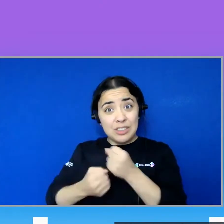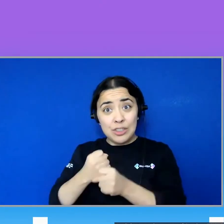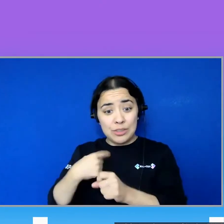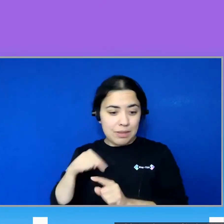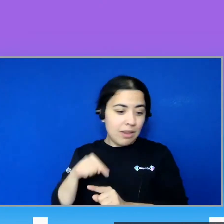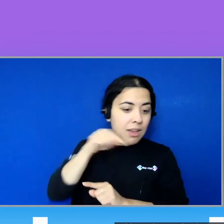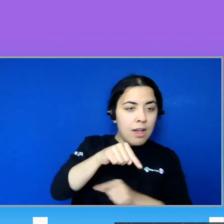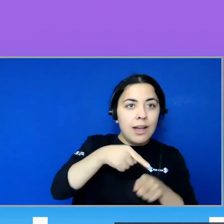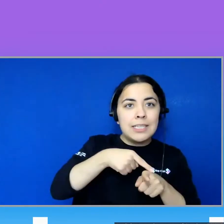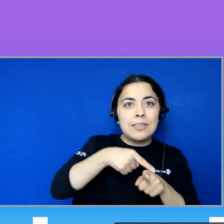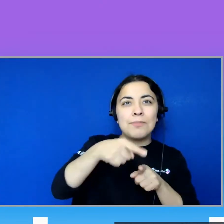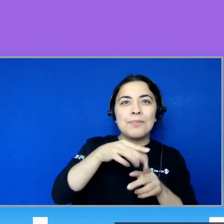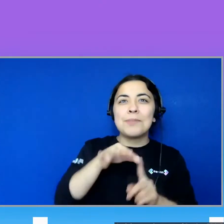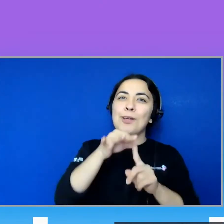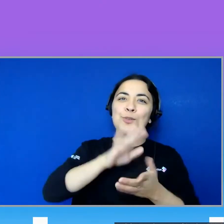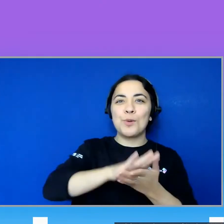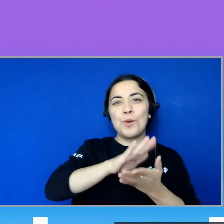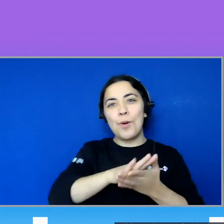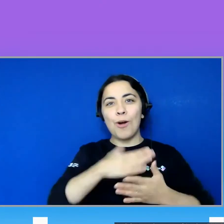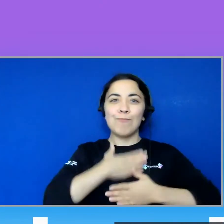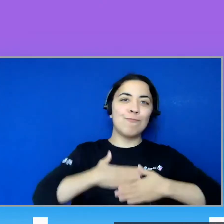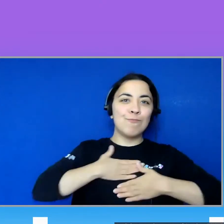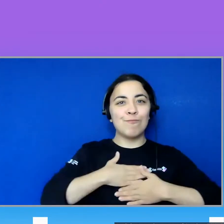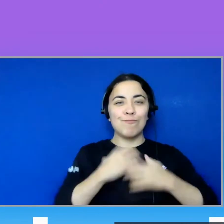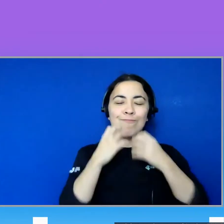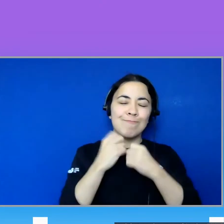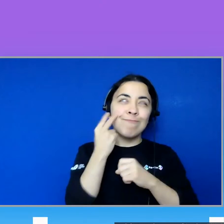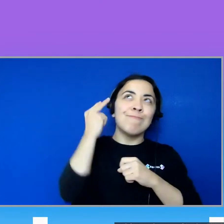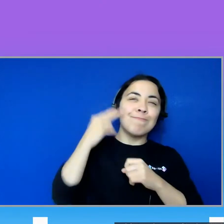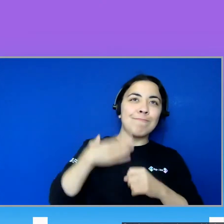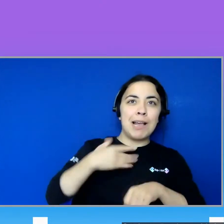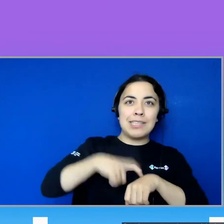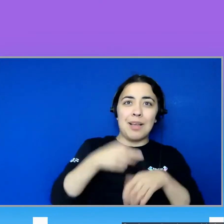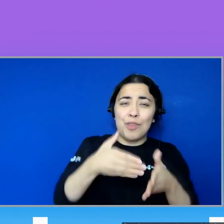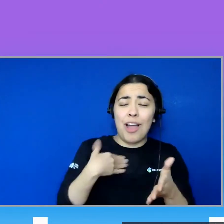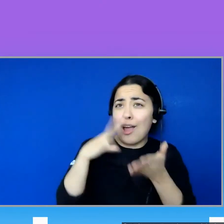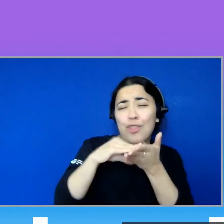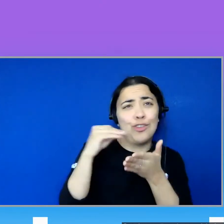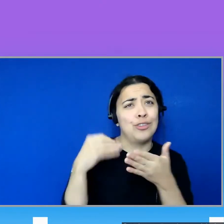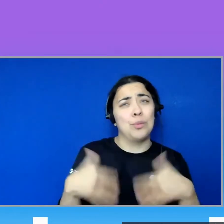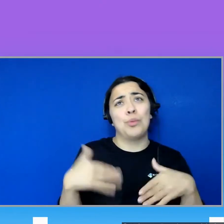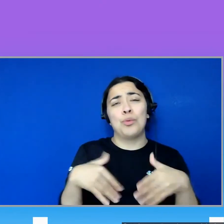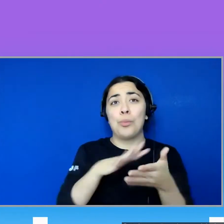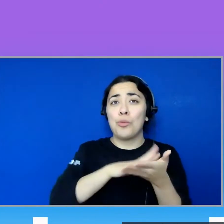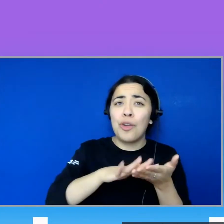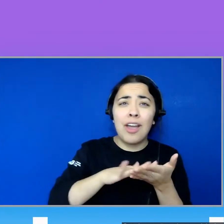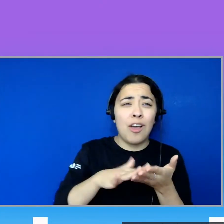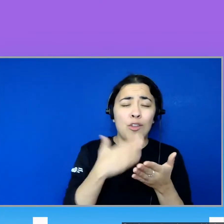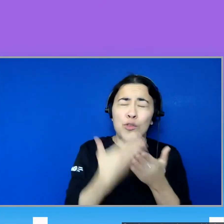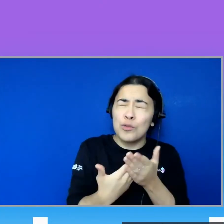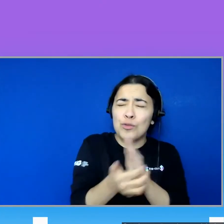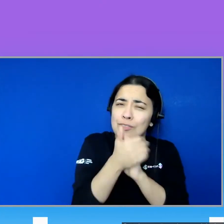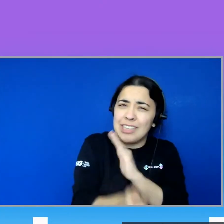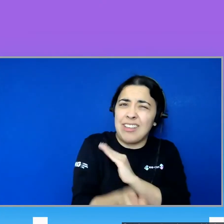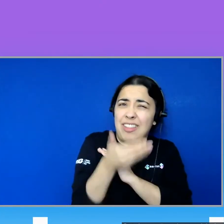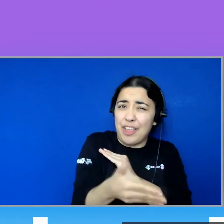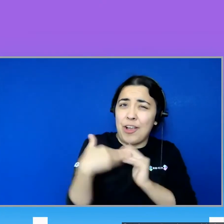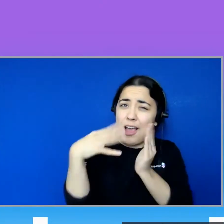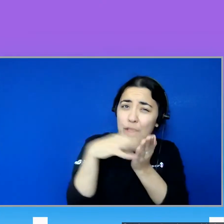special school had a great time there. I value that time a lot. That's where I learned Braille